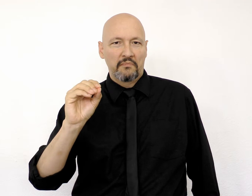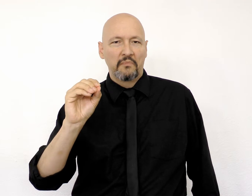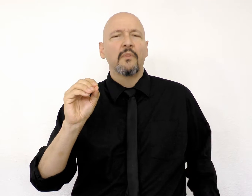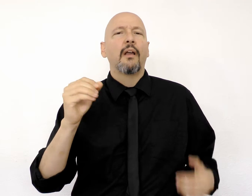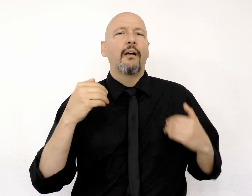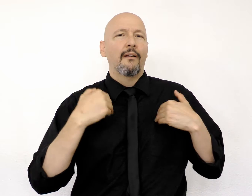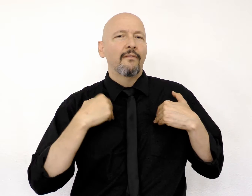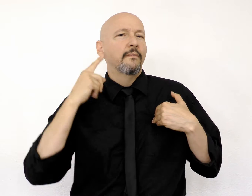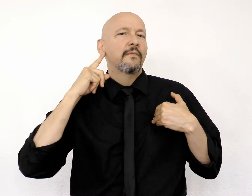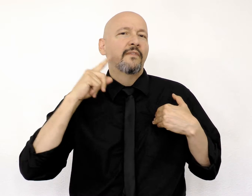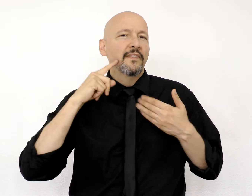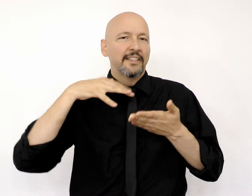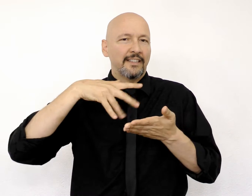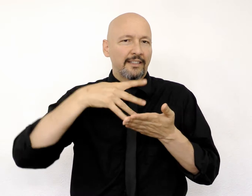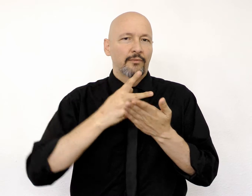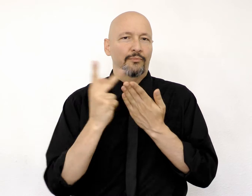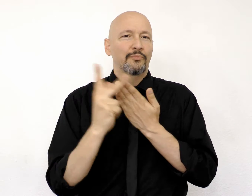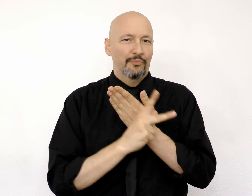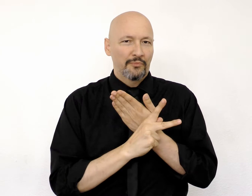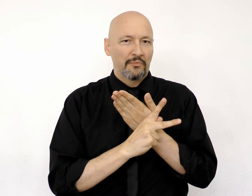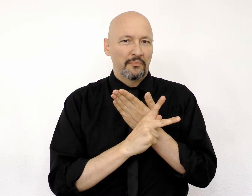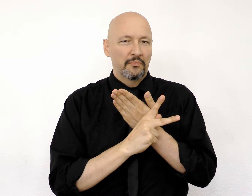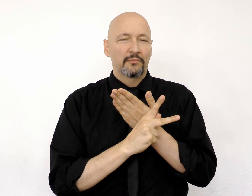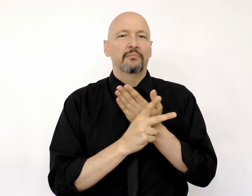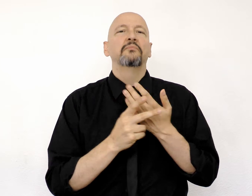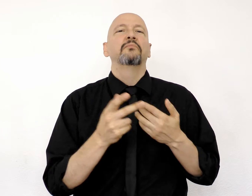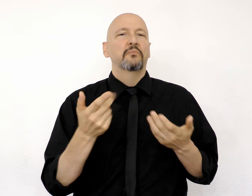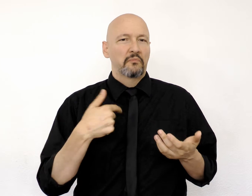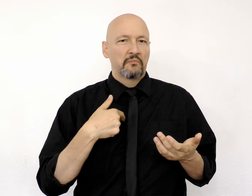We have a Deaf Studies Program.